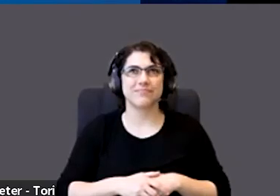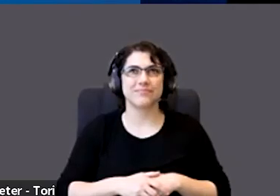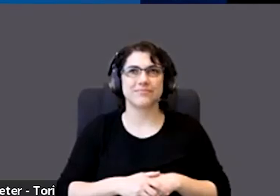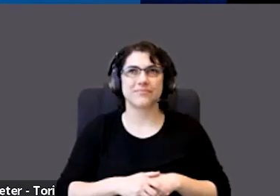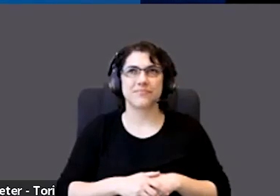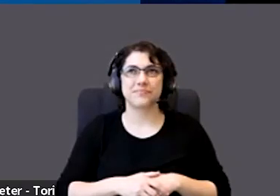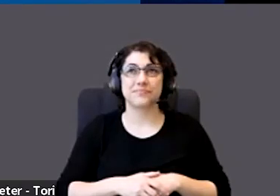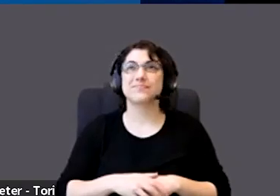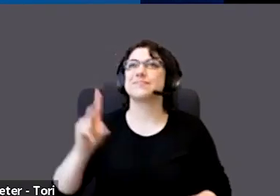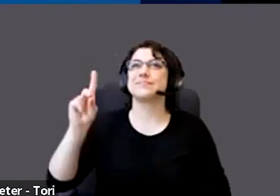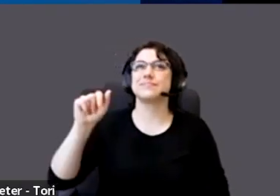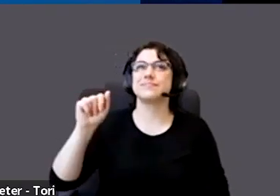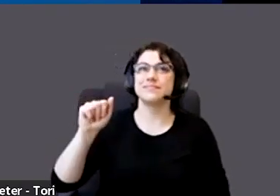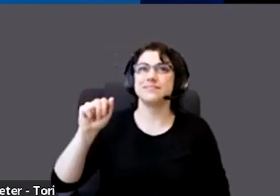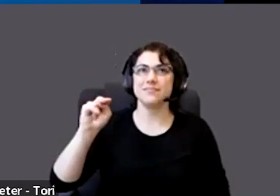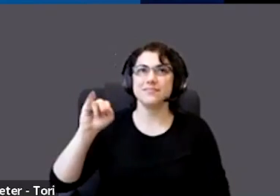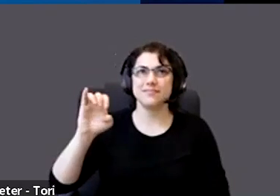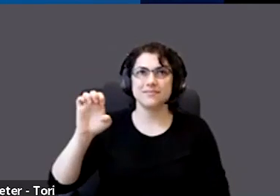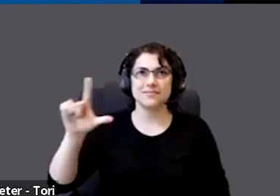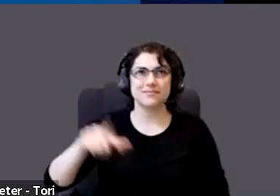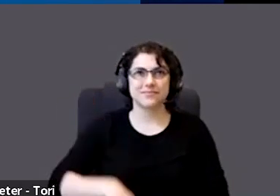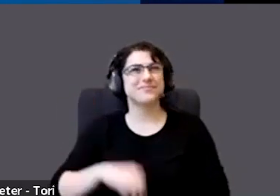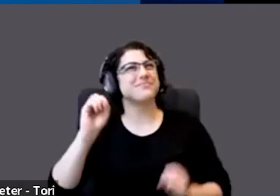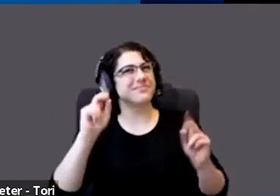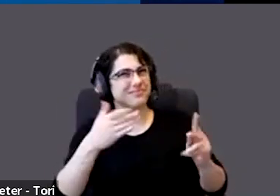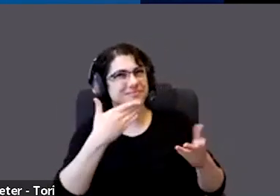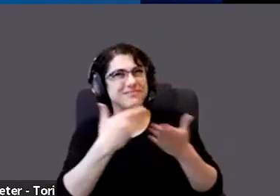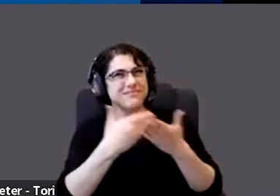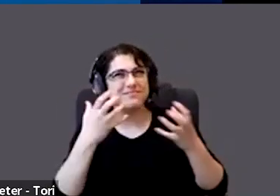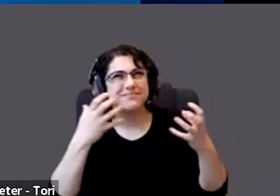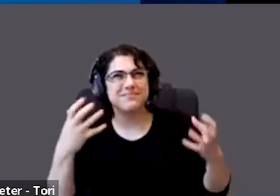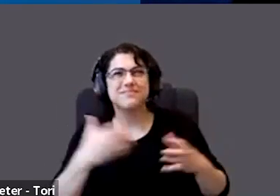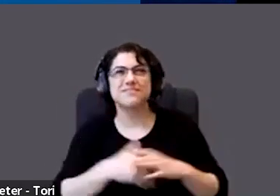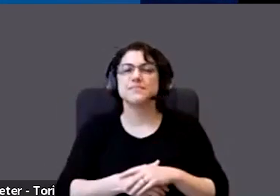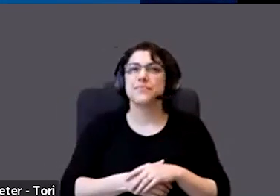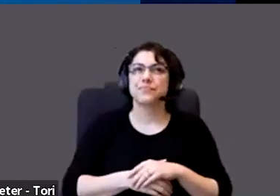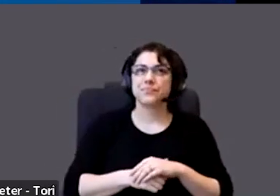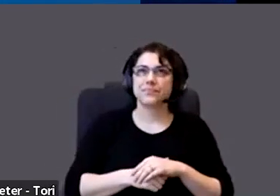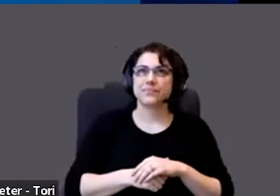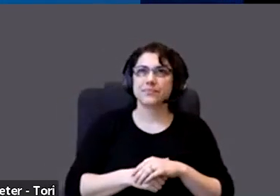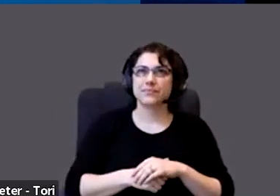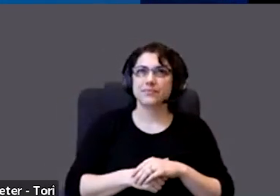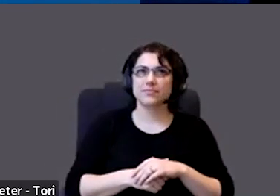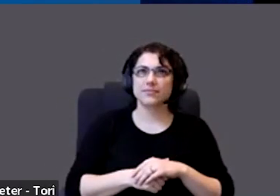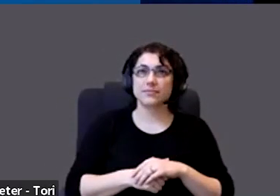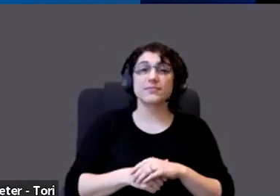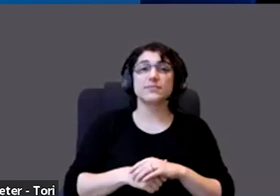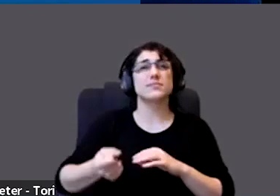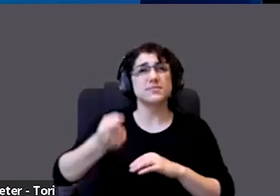Daniel. All right, sure; thank you so much. So I understand from your presentation that you are --